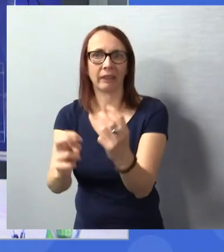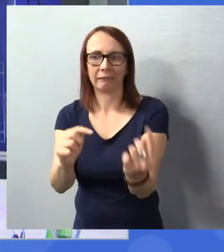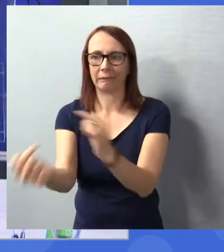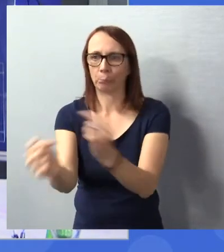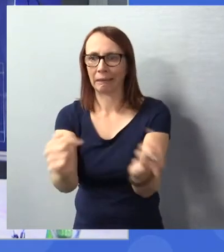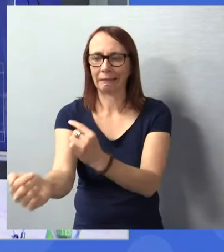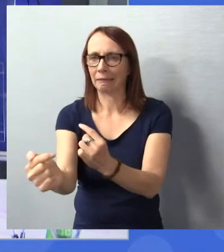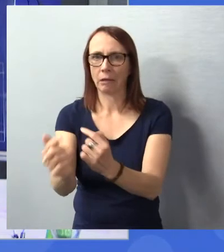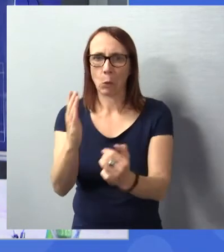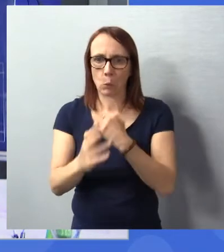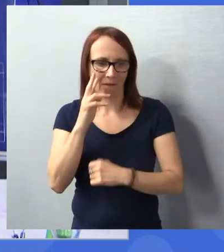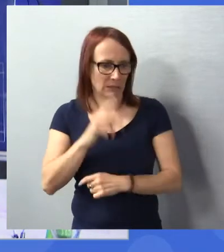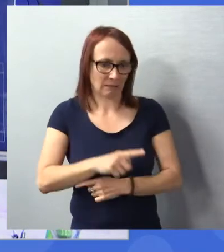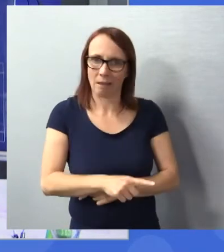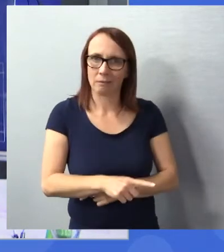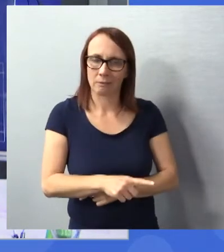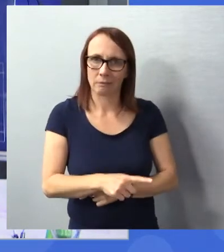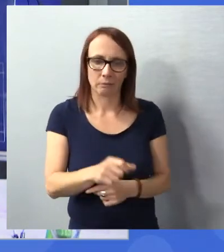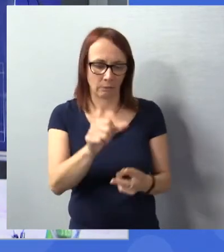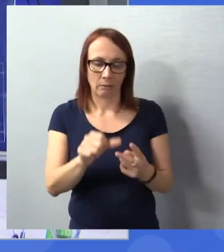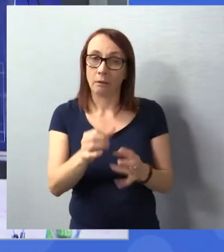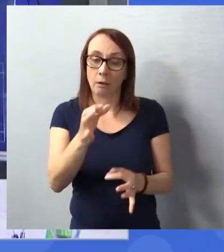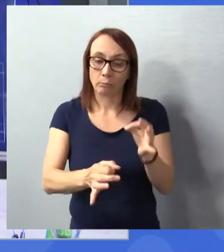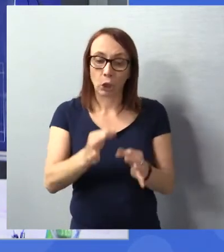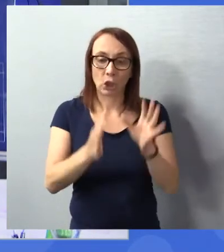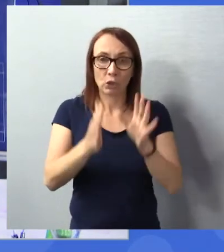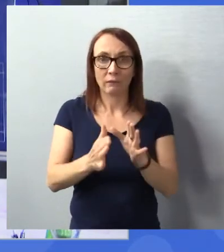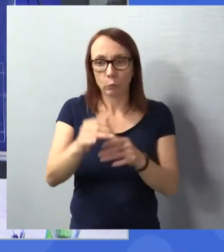politicians need to be more grounded and in touch with the people and that later